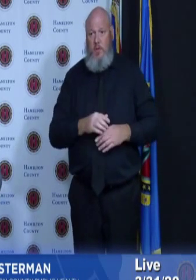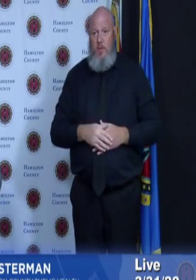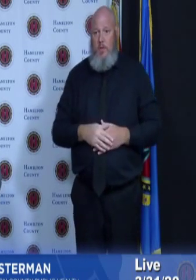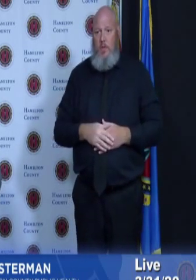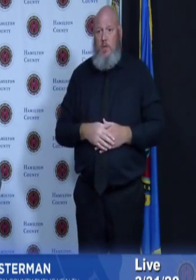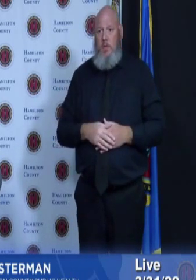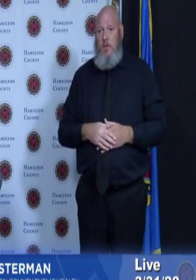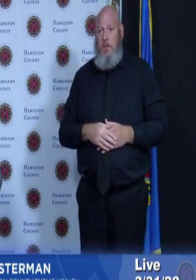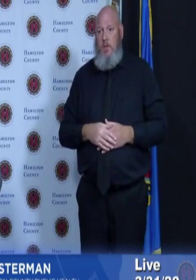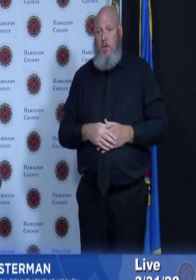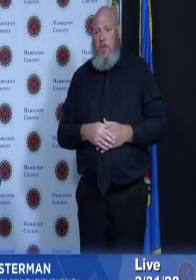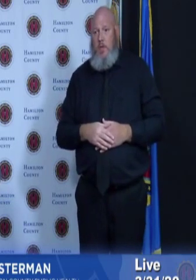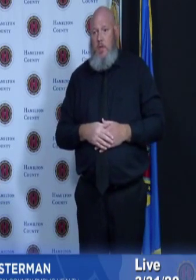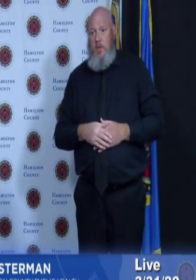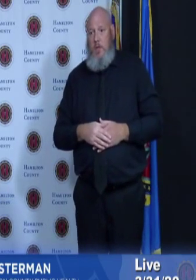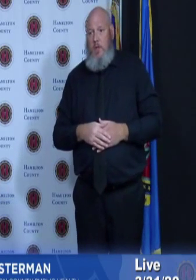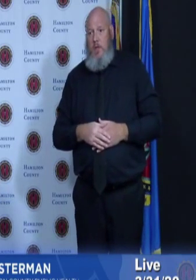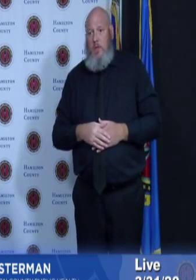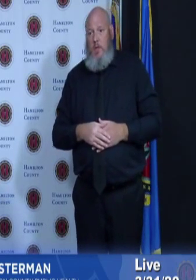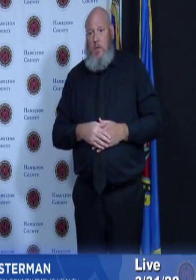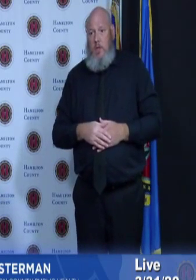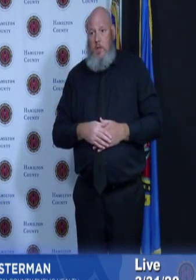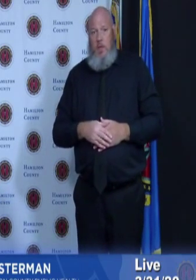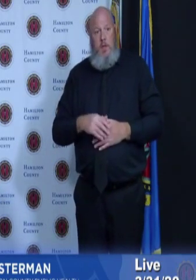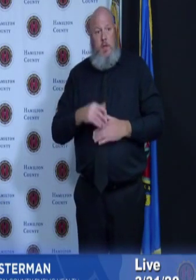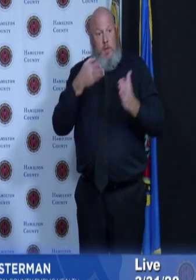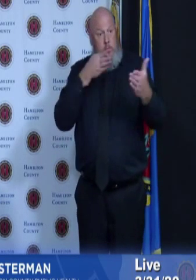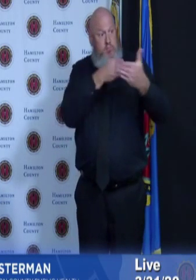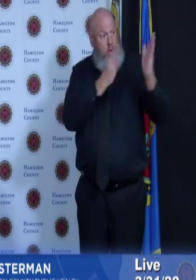communicating the need for a statewide response to determining which businesses